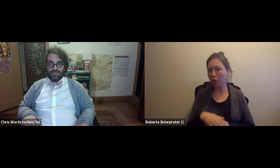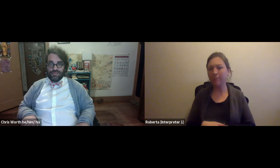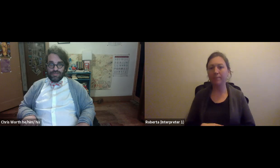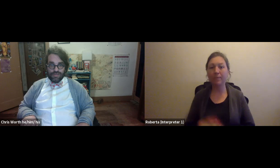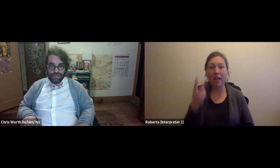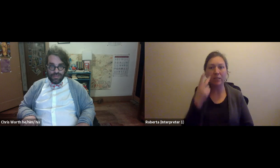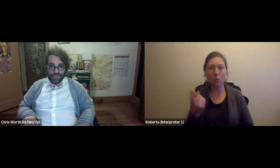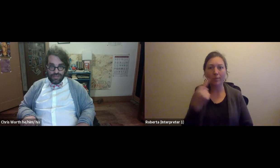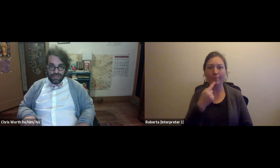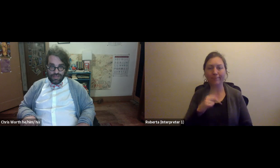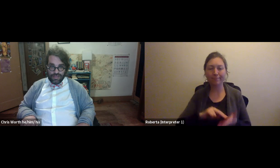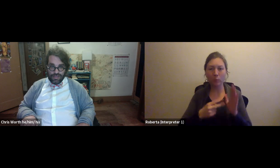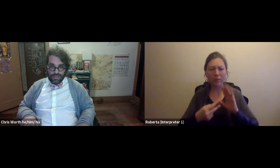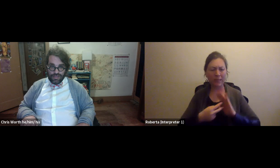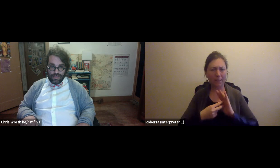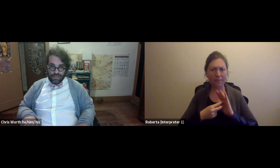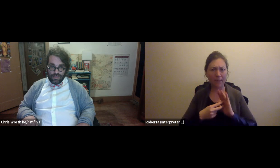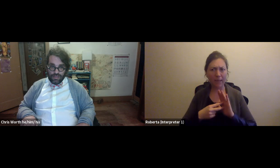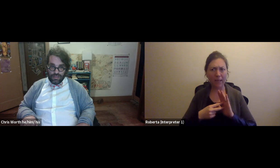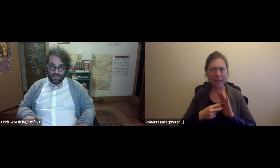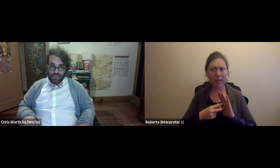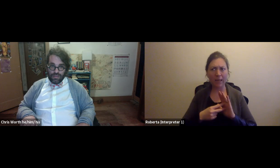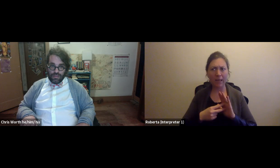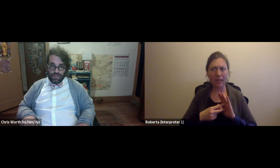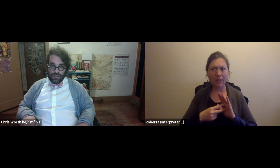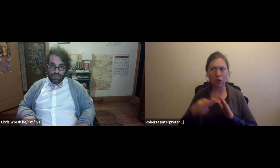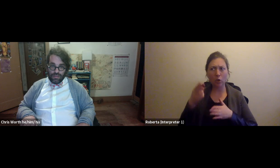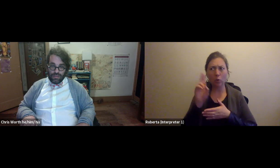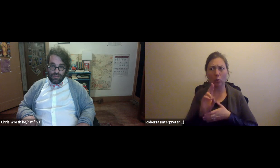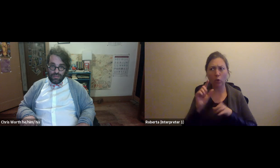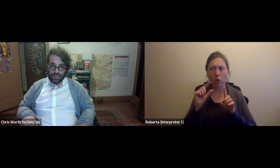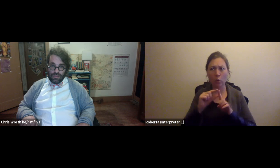does it mean when you use the word "warehoused" to refer to your experiences in foster care?